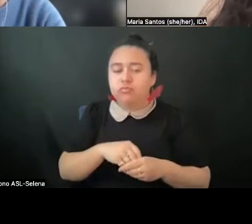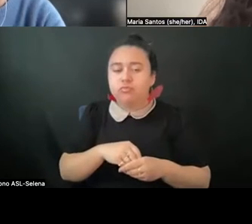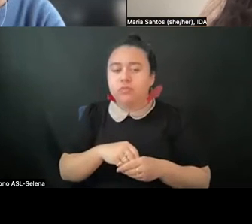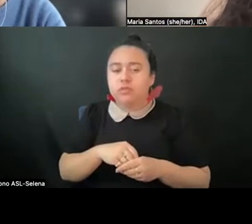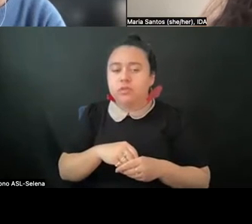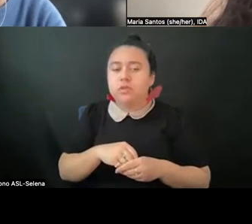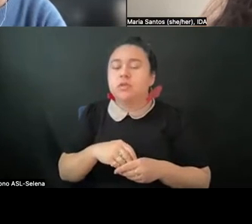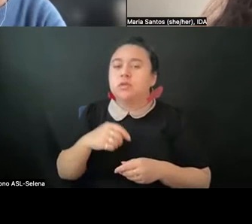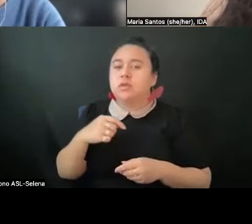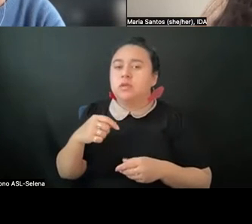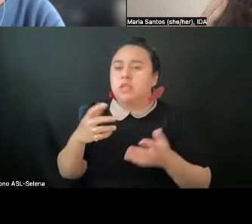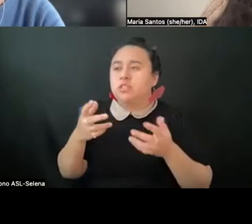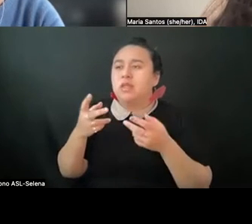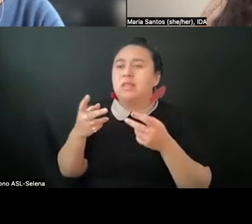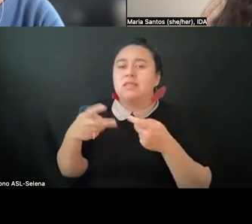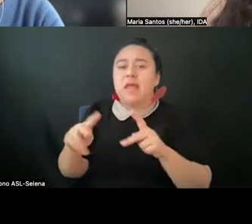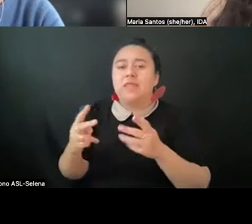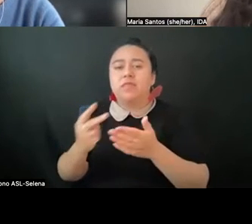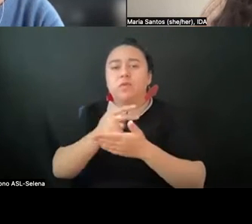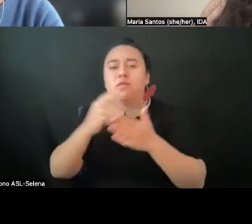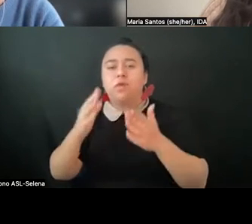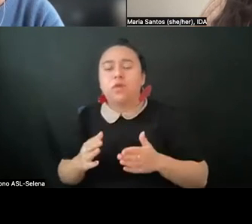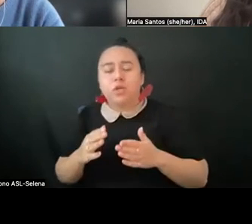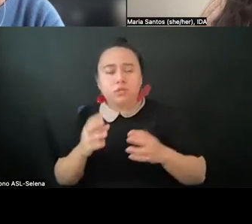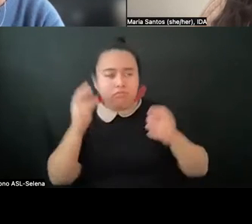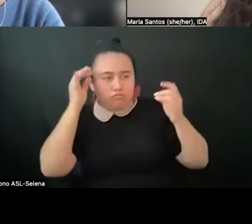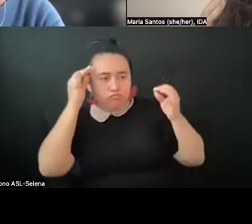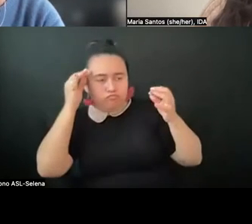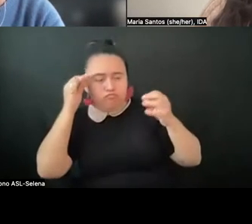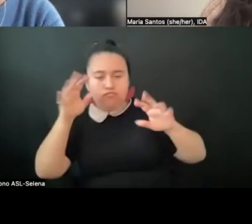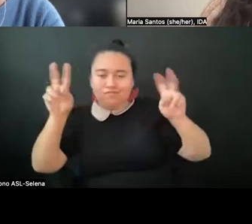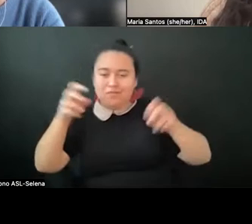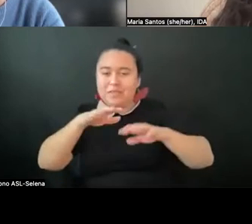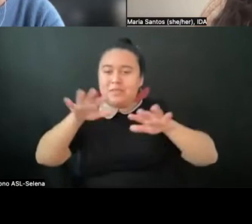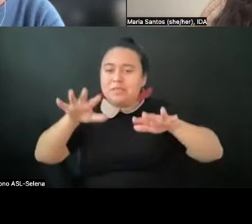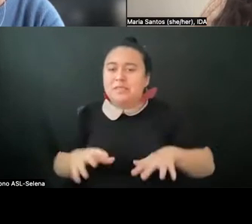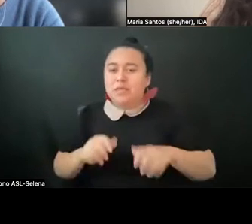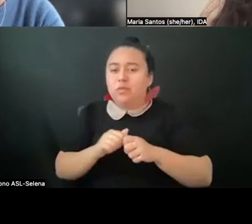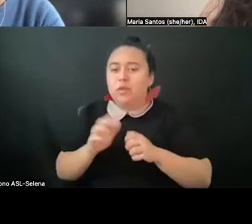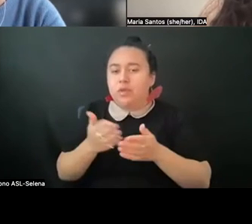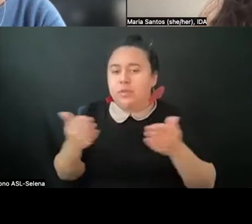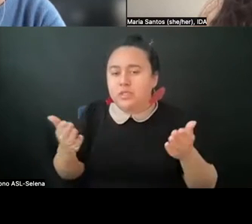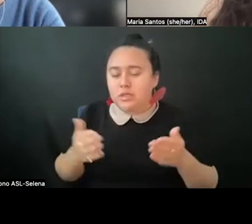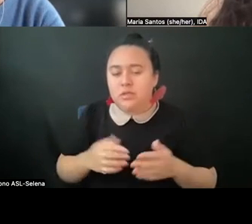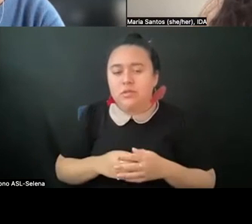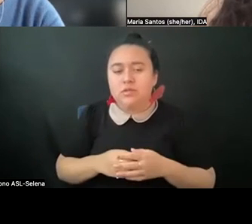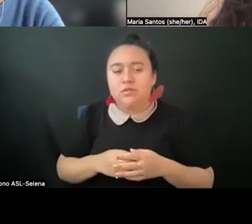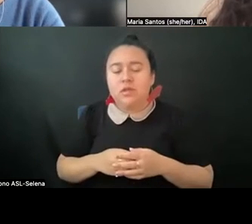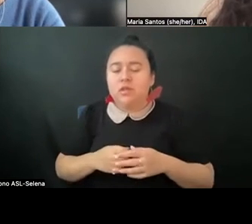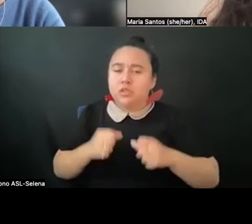We find that the strongest work samples are often those that allow us to actually sit in a scene and